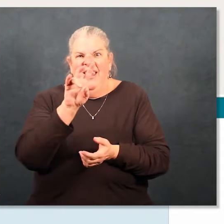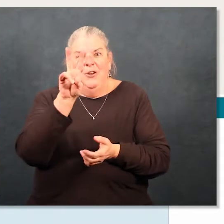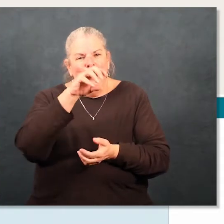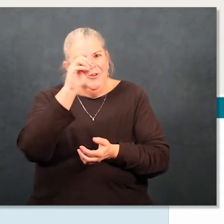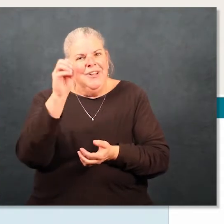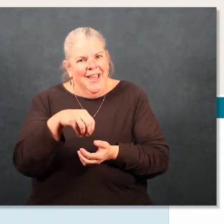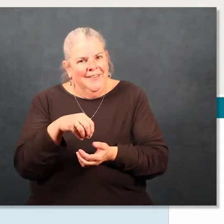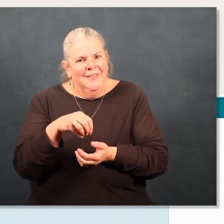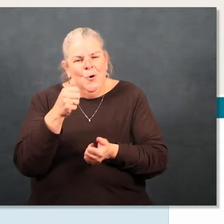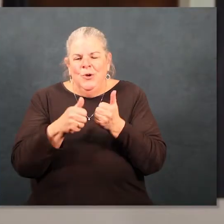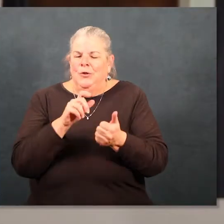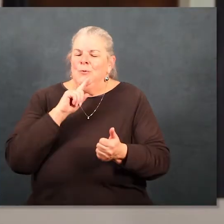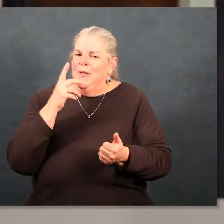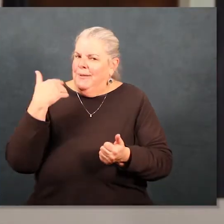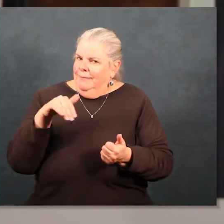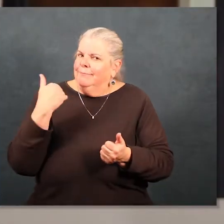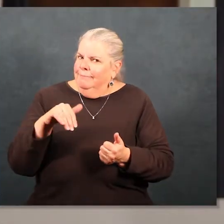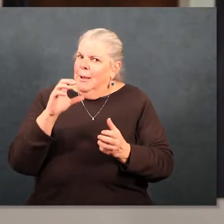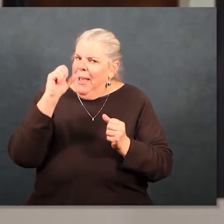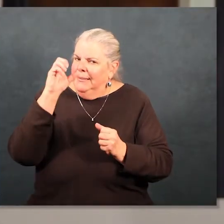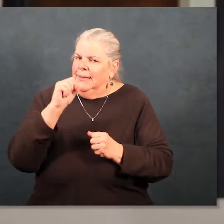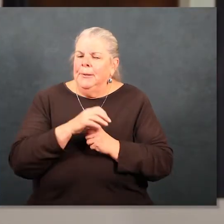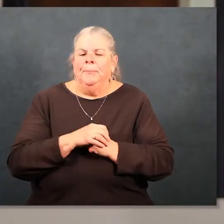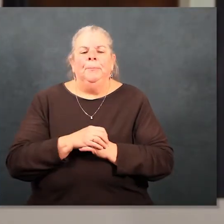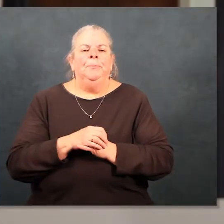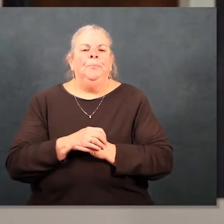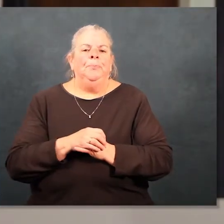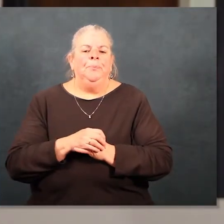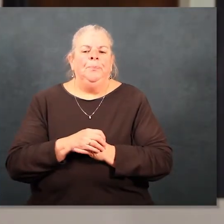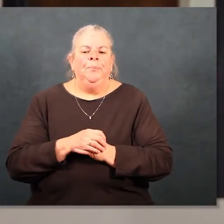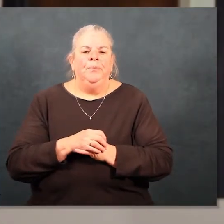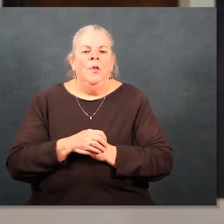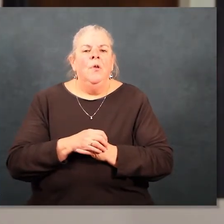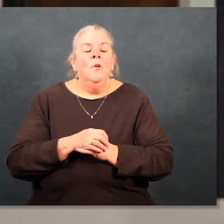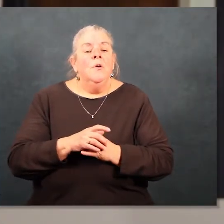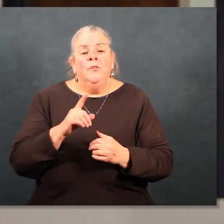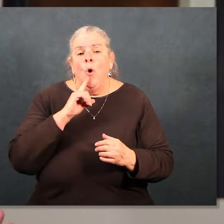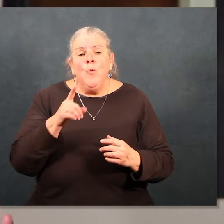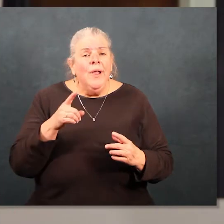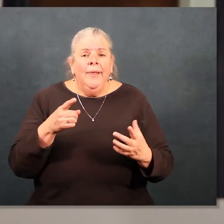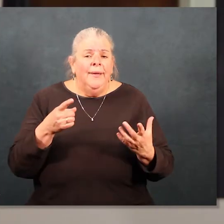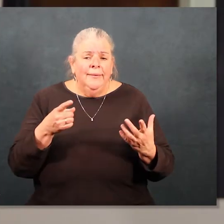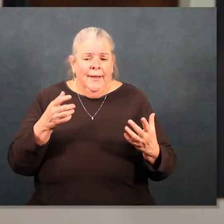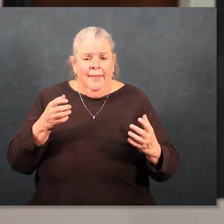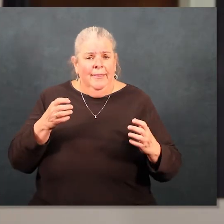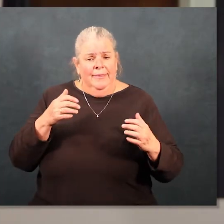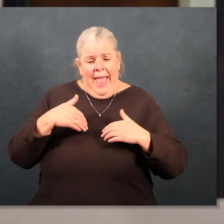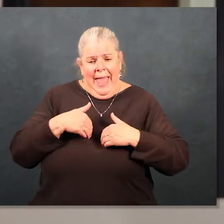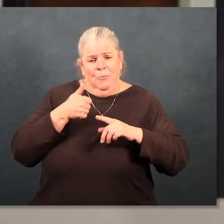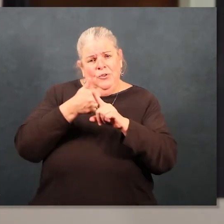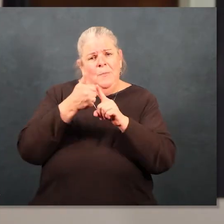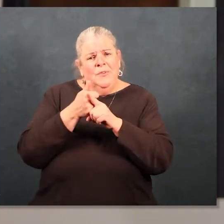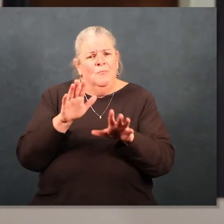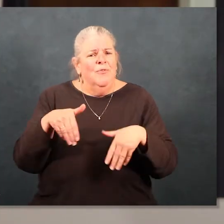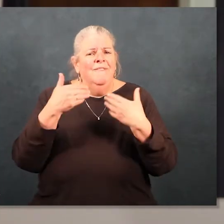which is incredible. So, these animals, provide amazing support. It is important